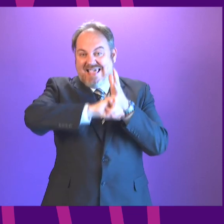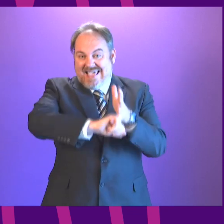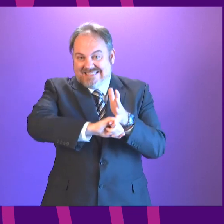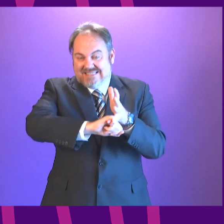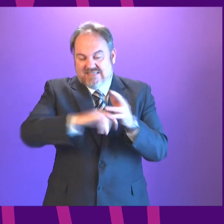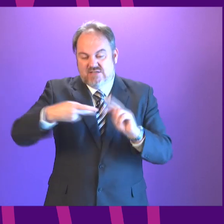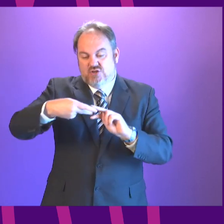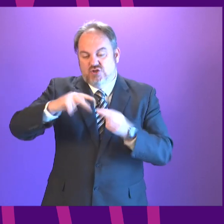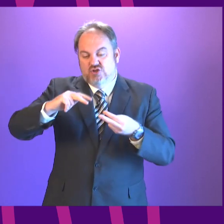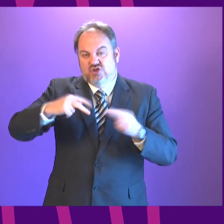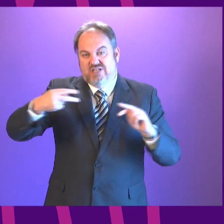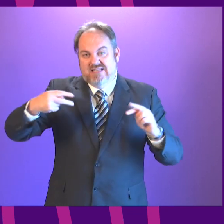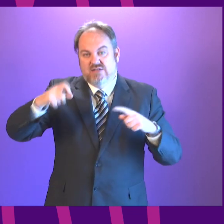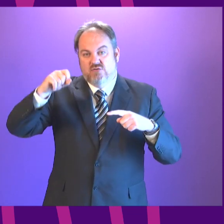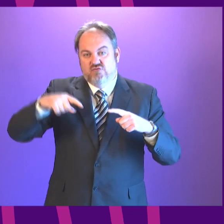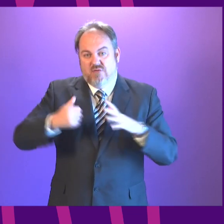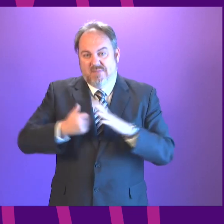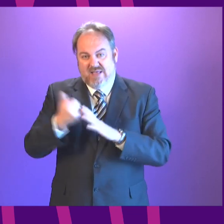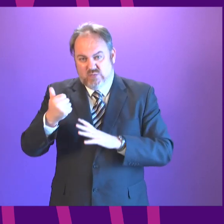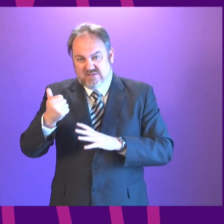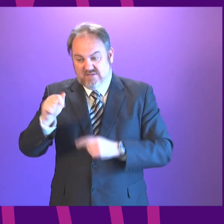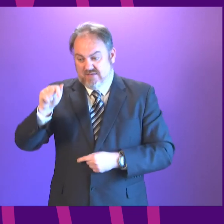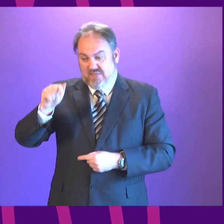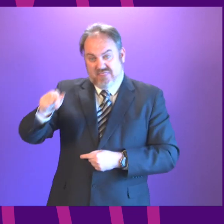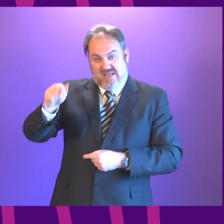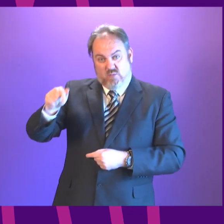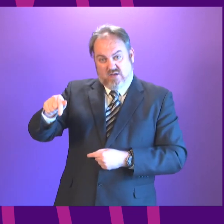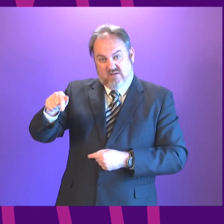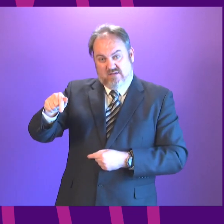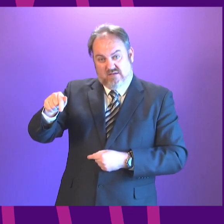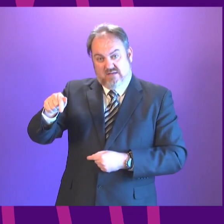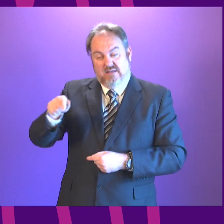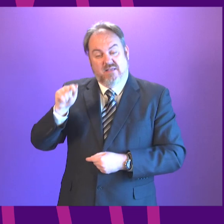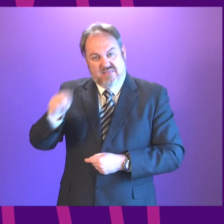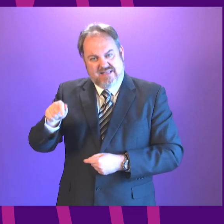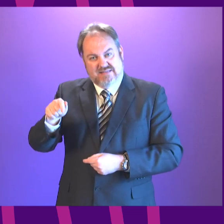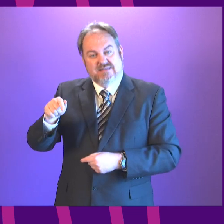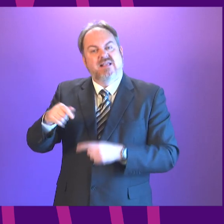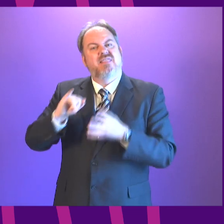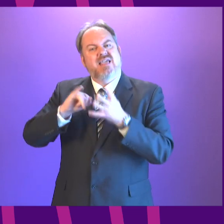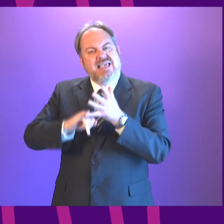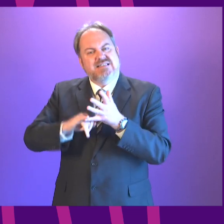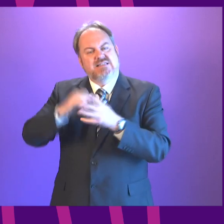There is continuing technical work under way on the use of the S-gene dropout as a marker